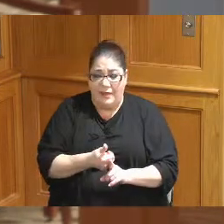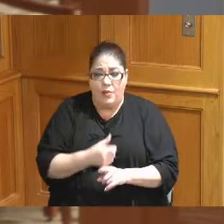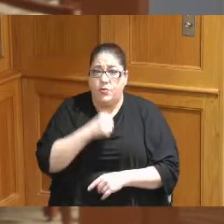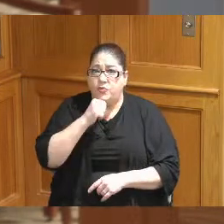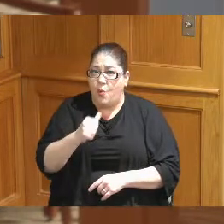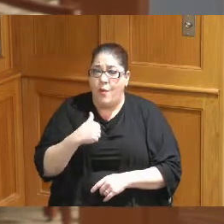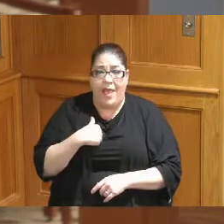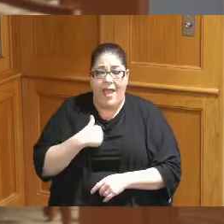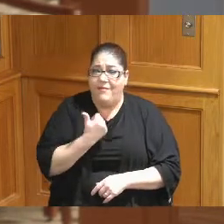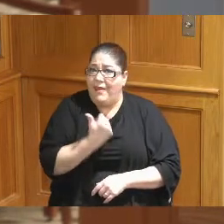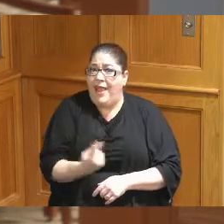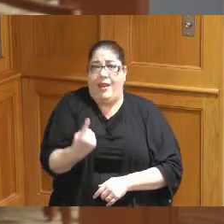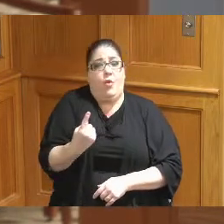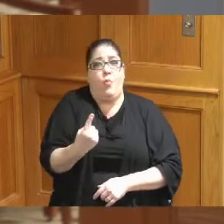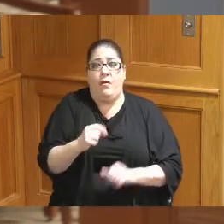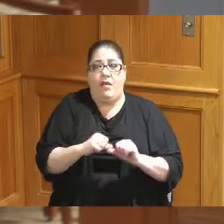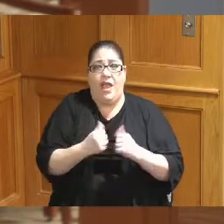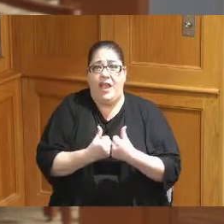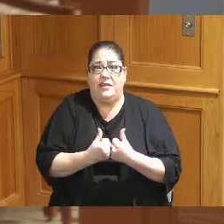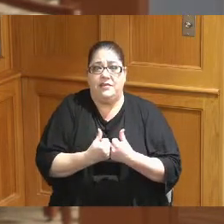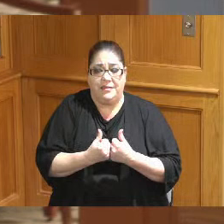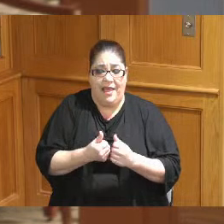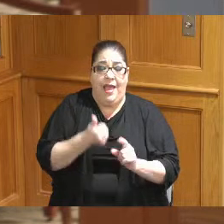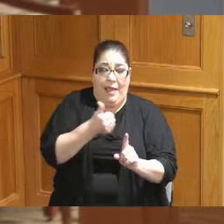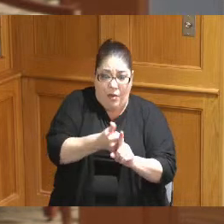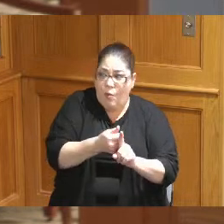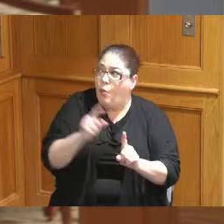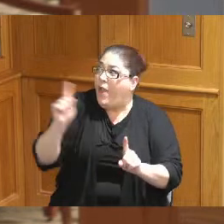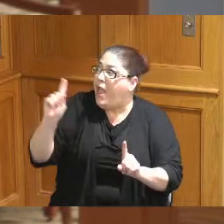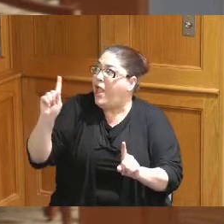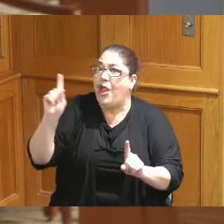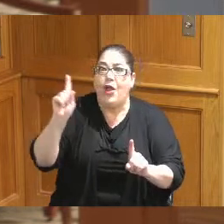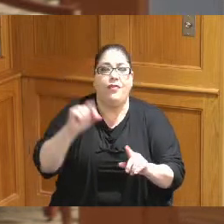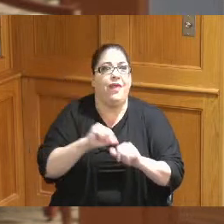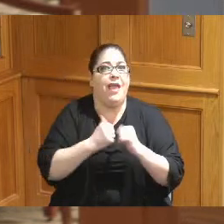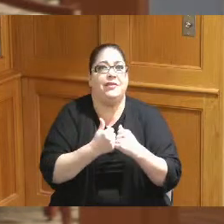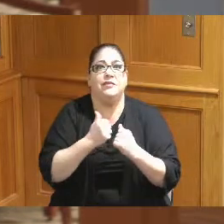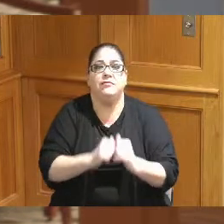on the street we have to have a partner that's willing to take it on and an organization like